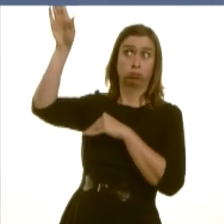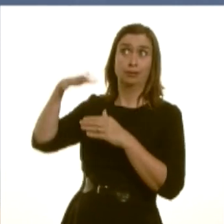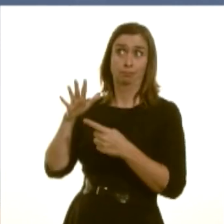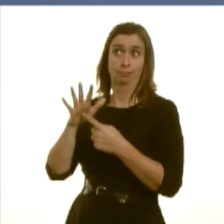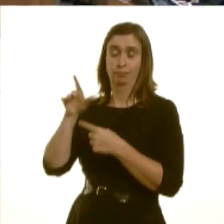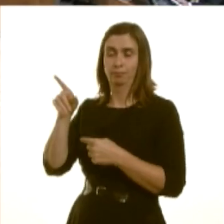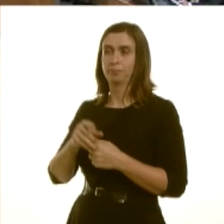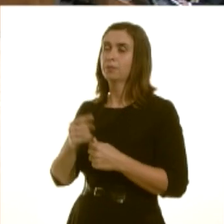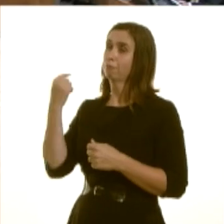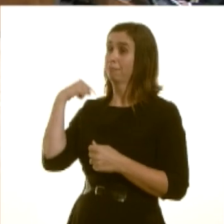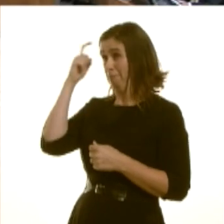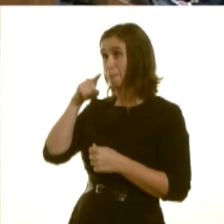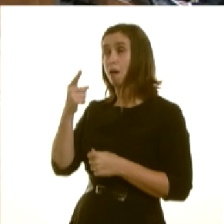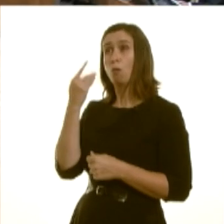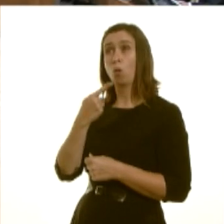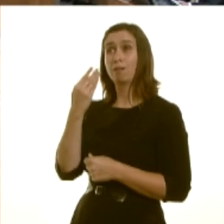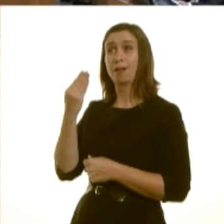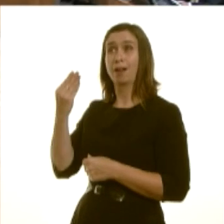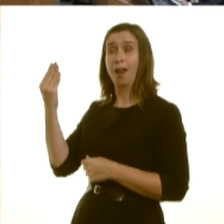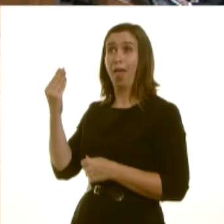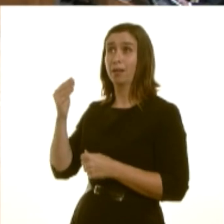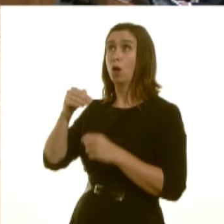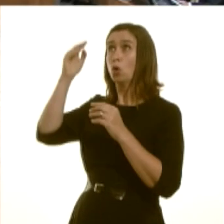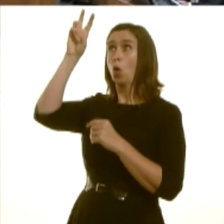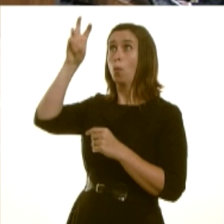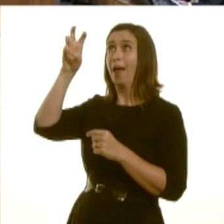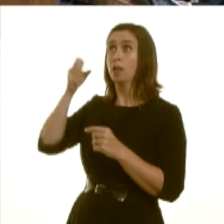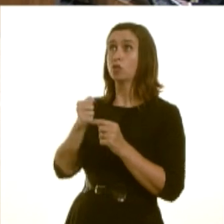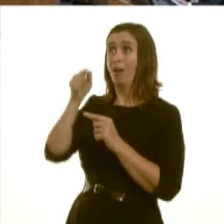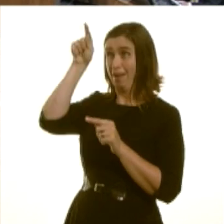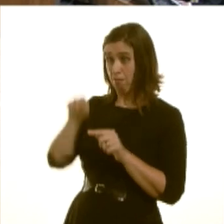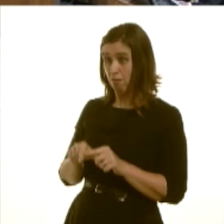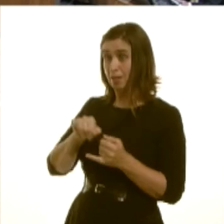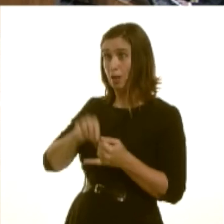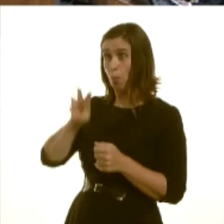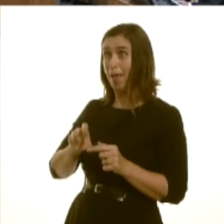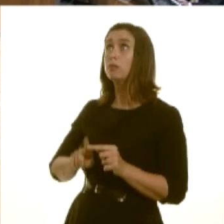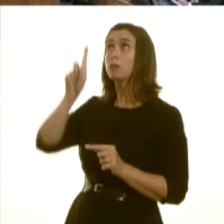1999 will remember that there was no north-south rail service in 1999. It involved a lengthy